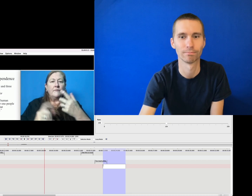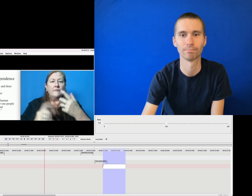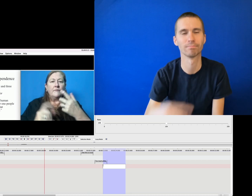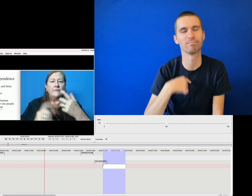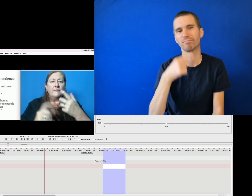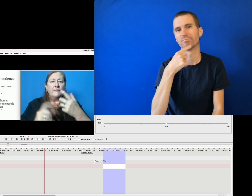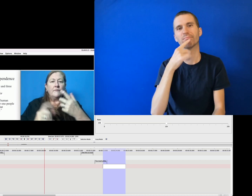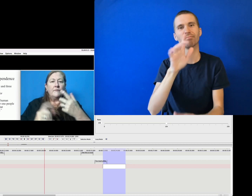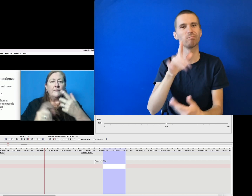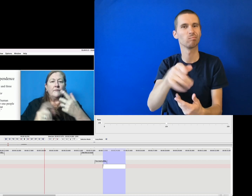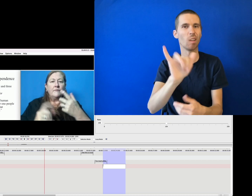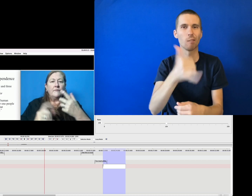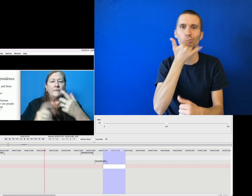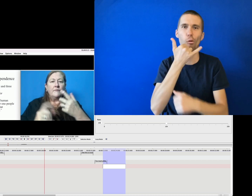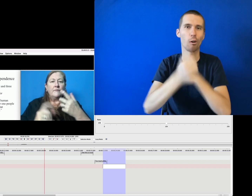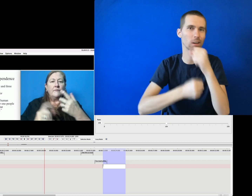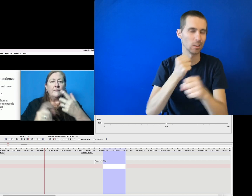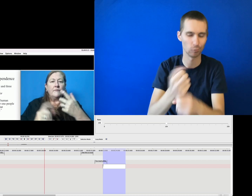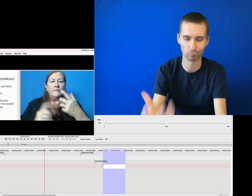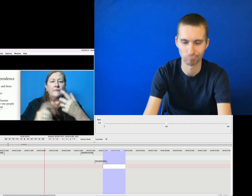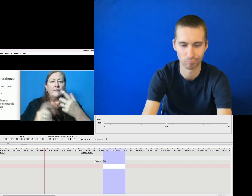After I have opened a new annotation, I'm going to type something like "Wrong year."